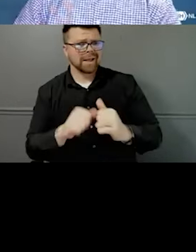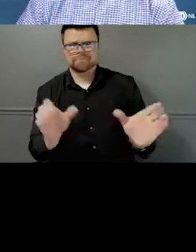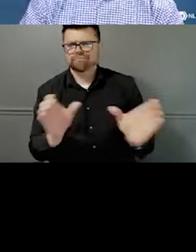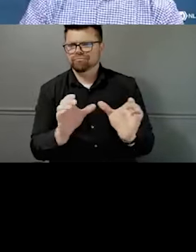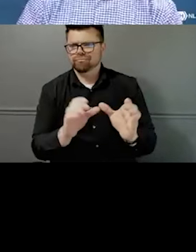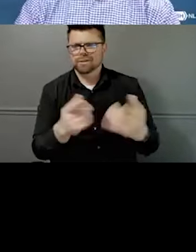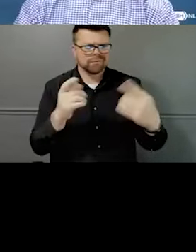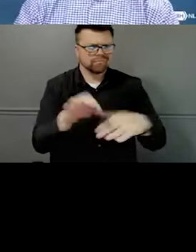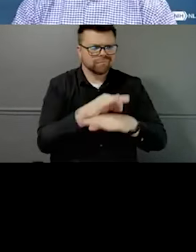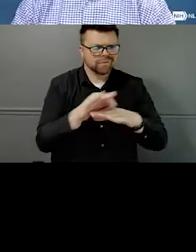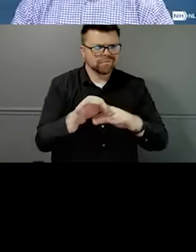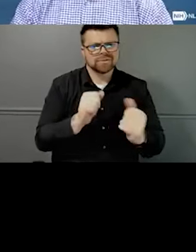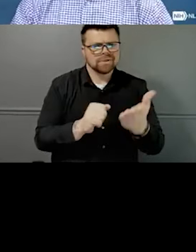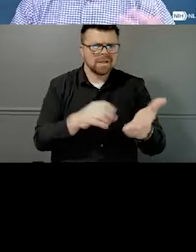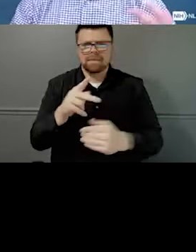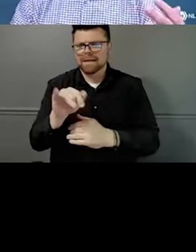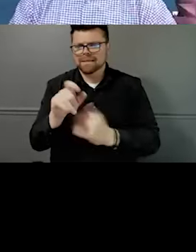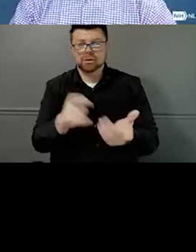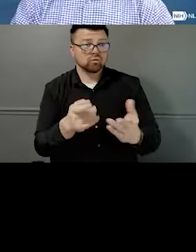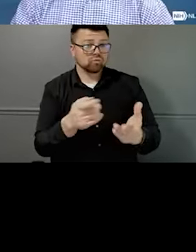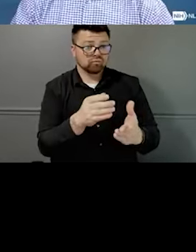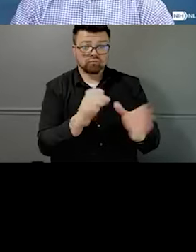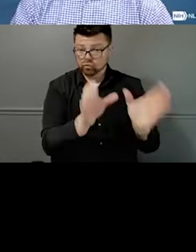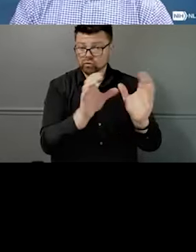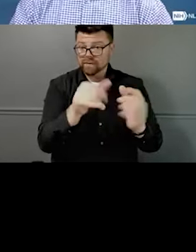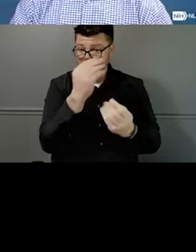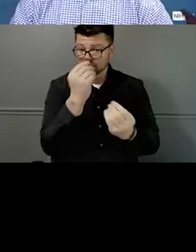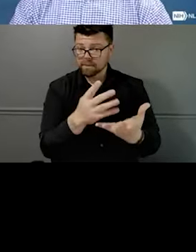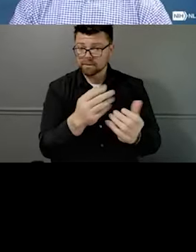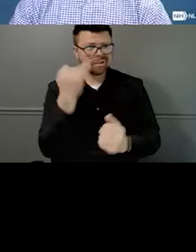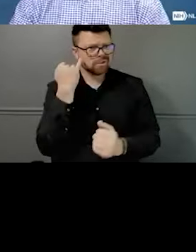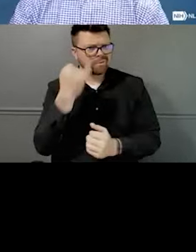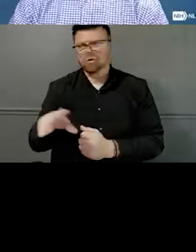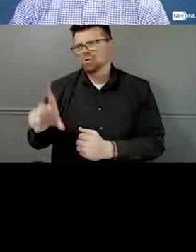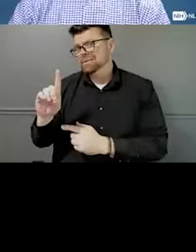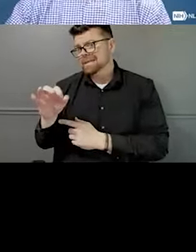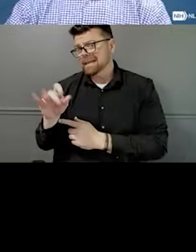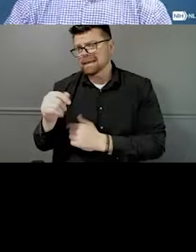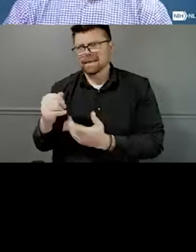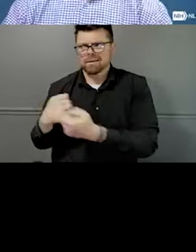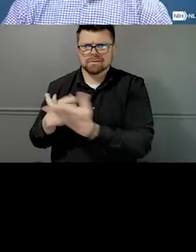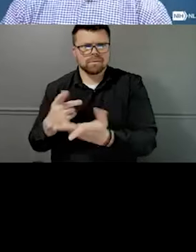needs to certify this information. What happens if a delegate is working in the account?